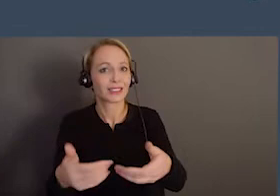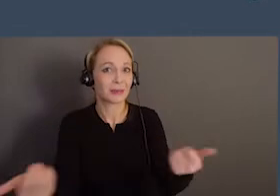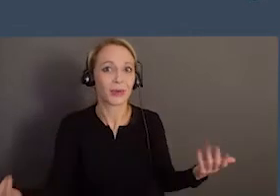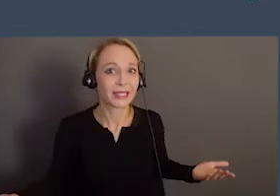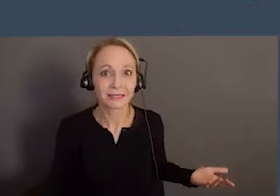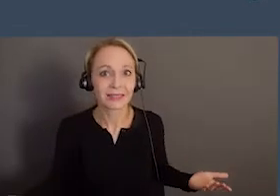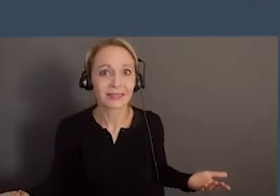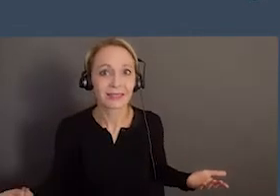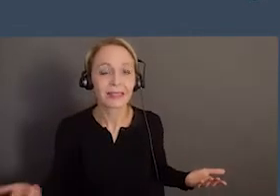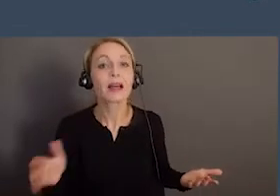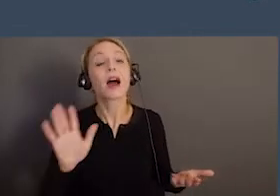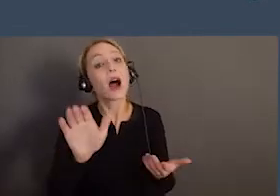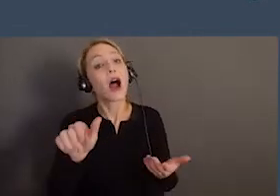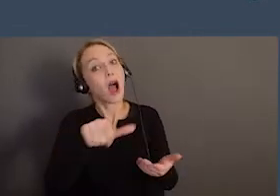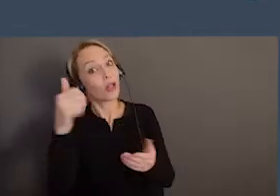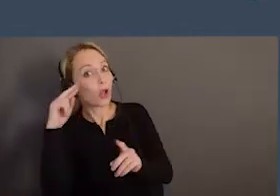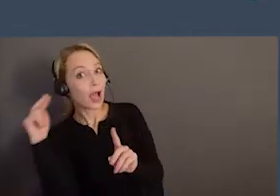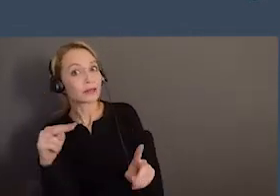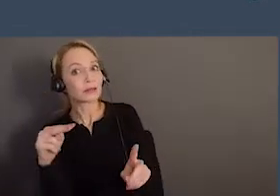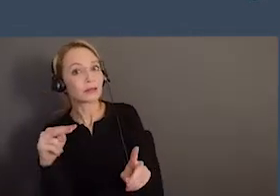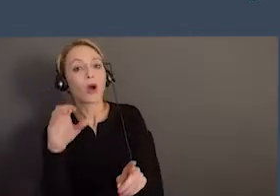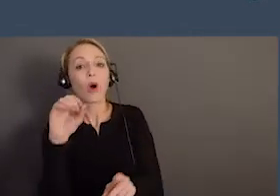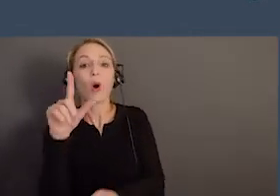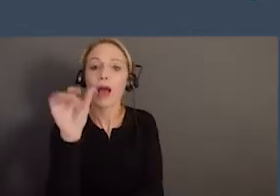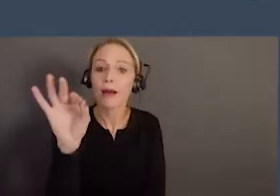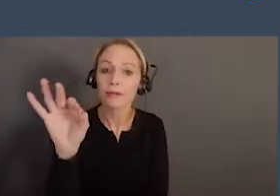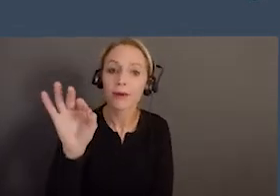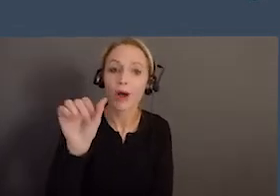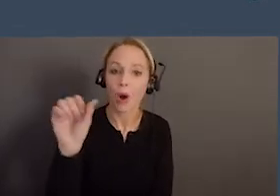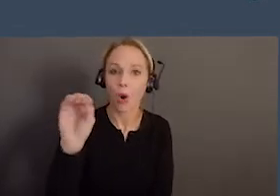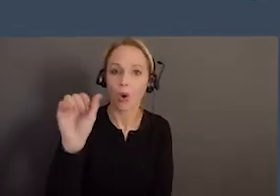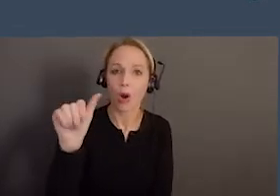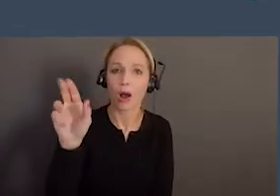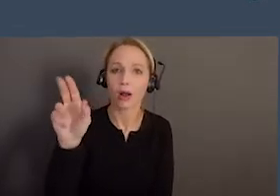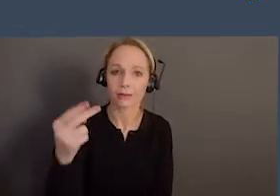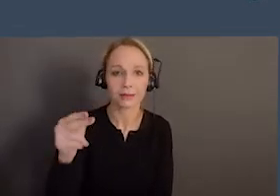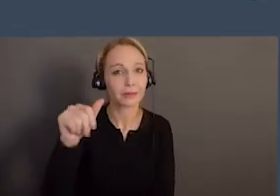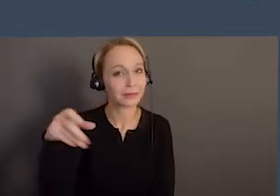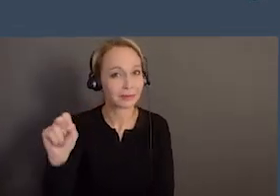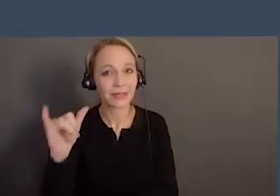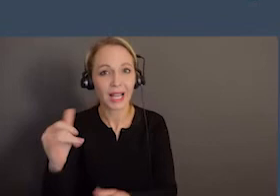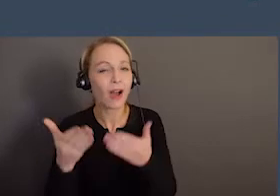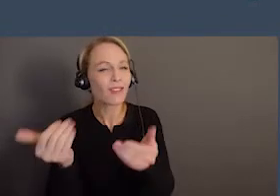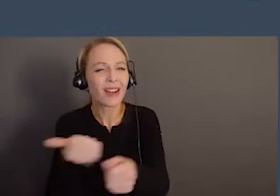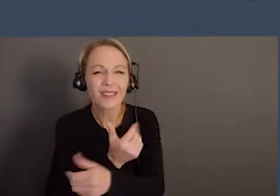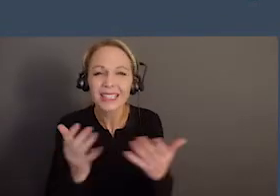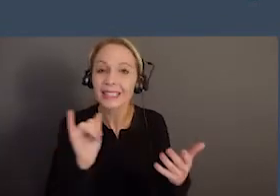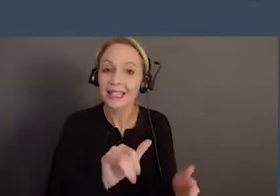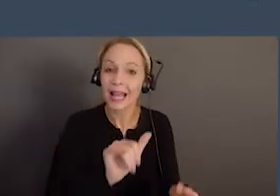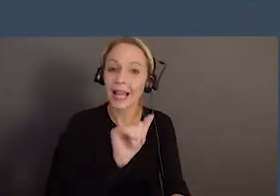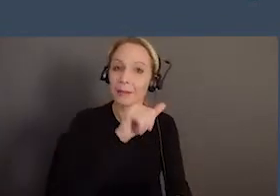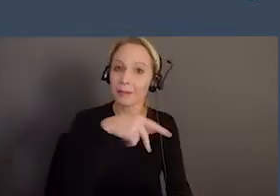ON THE OTHER HAND OAUTH APPS OFFER ALL THE THINGS THAT API KEYS LACK AND MORE COMPLEX.